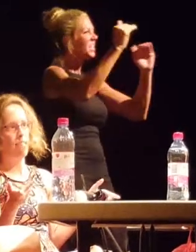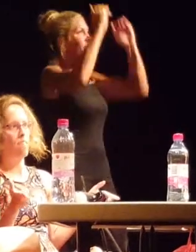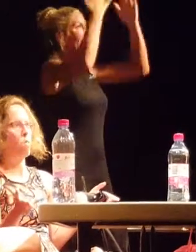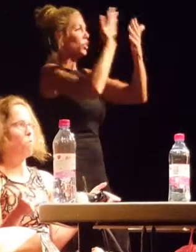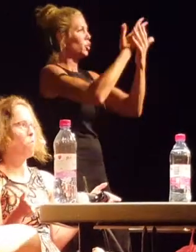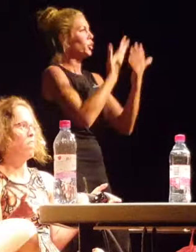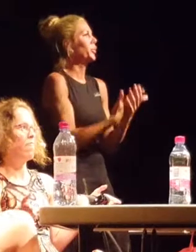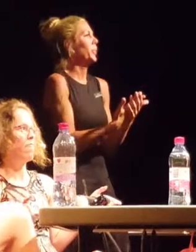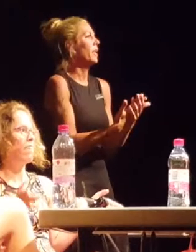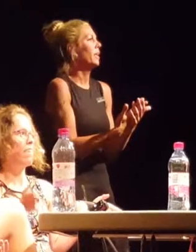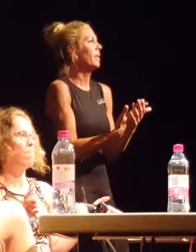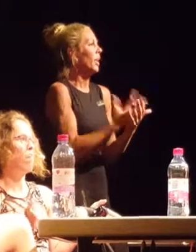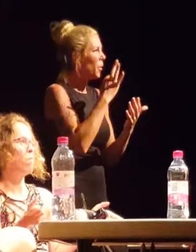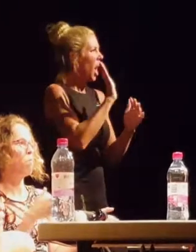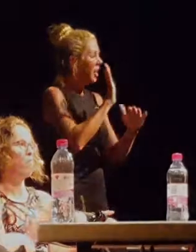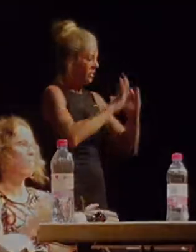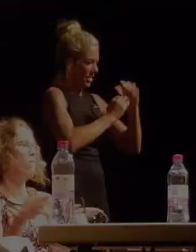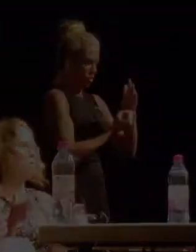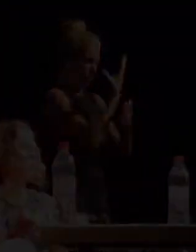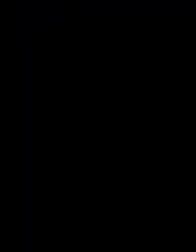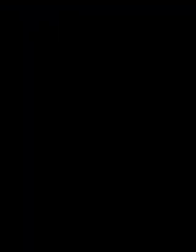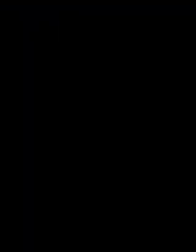and how they work together with other norms that cause discrimination.